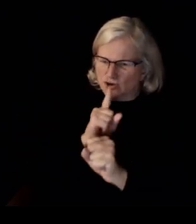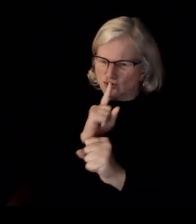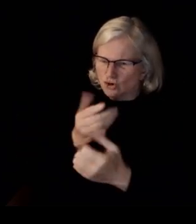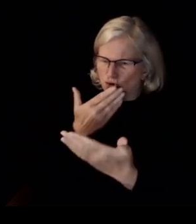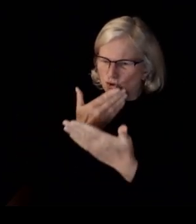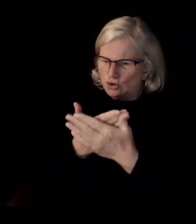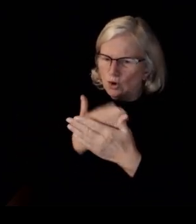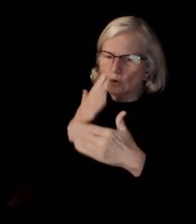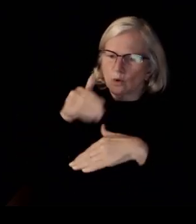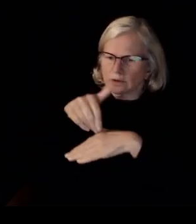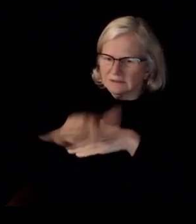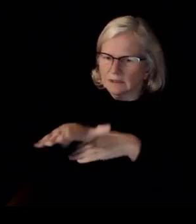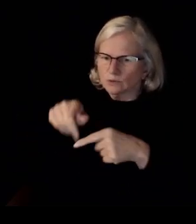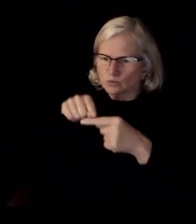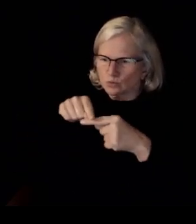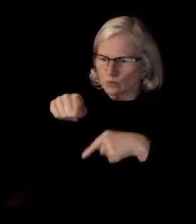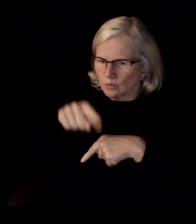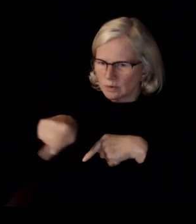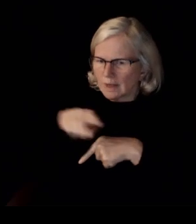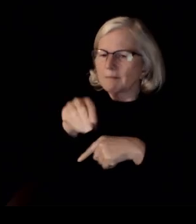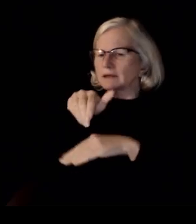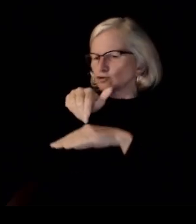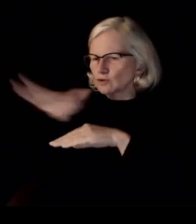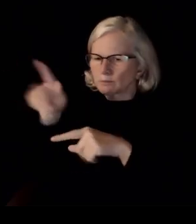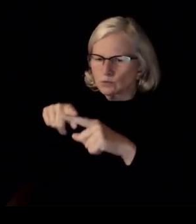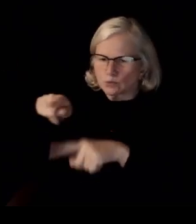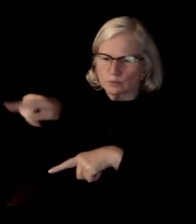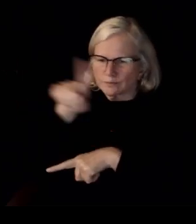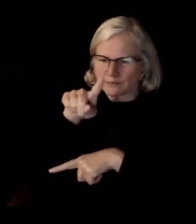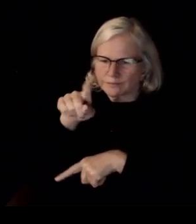of mass before we purchase them as well. Today we're waiting for about 2 million respirators